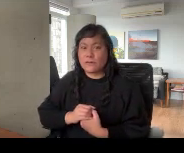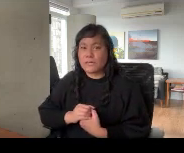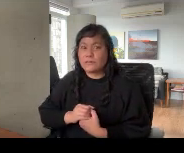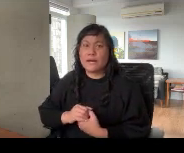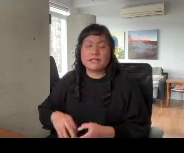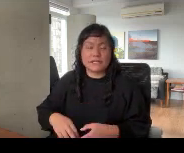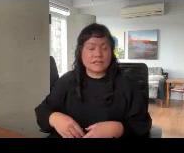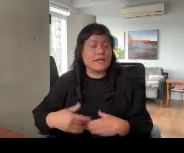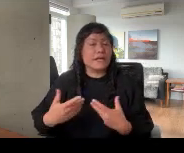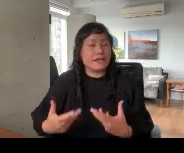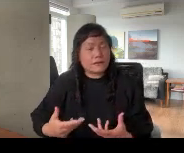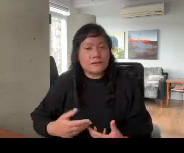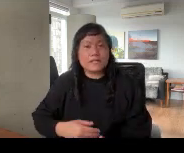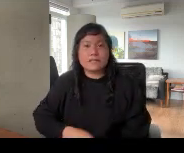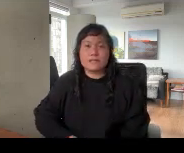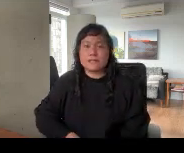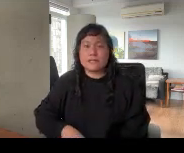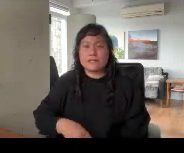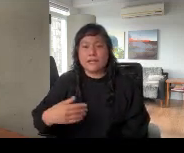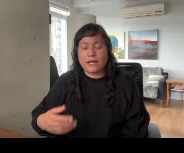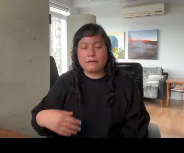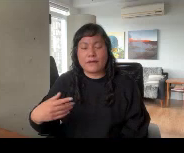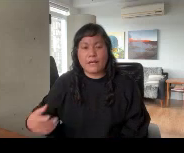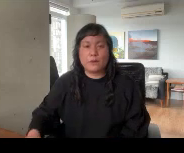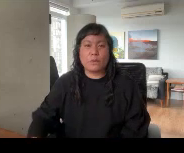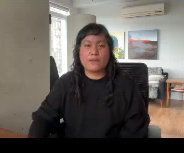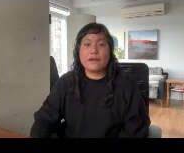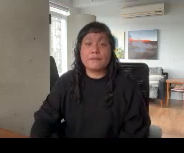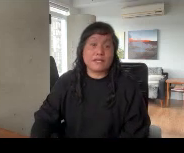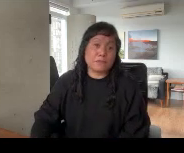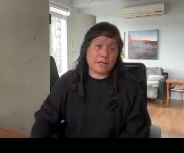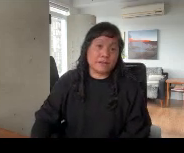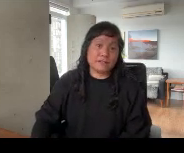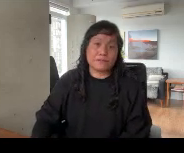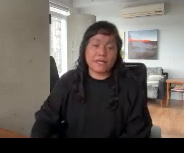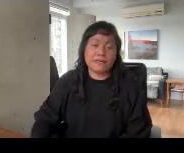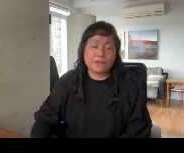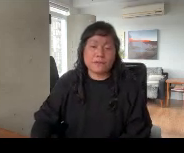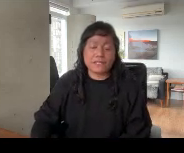with our best practices, including consistency and alignment with best practices related to